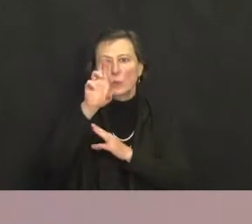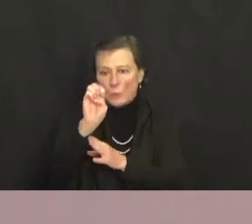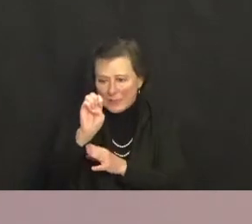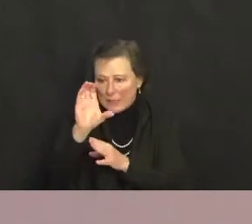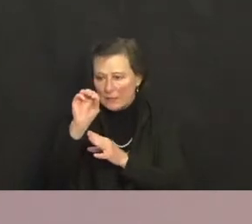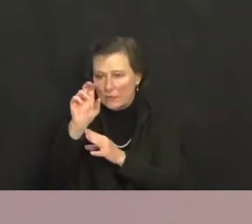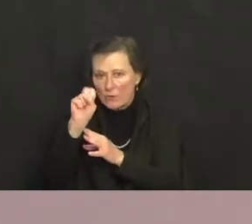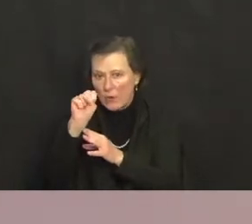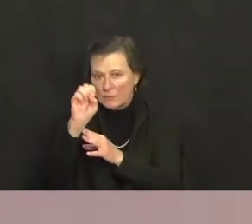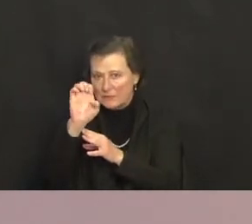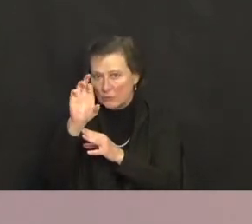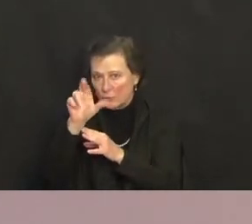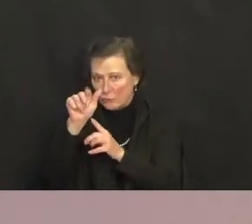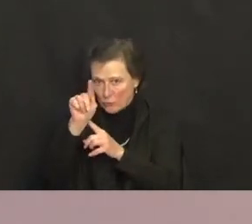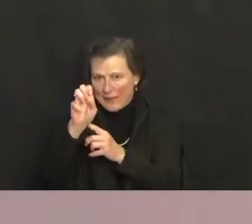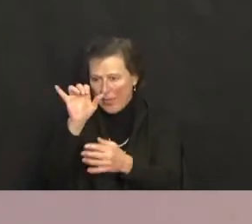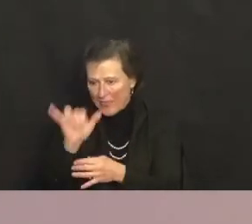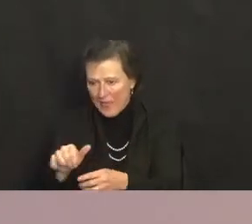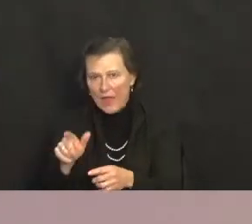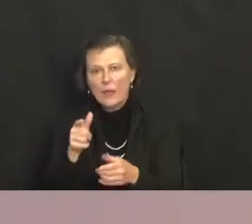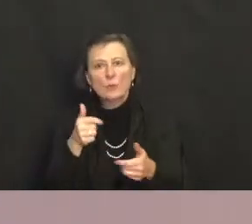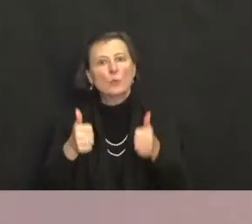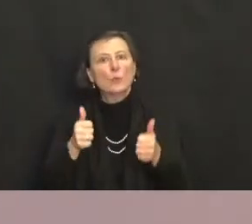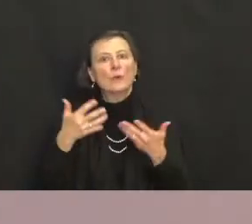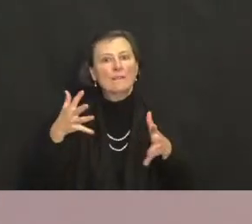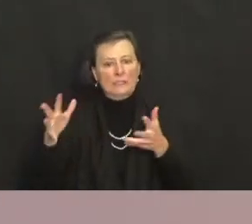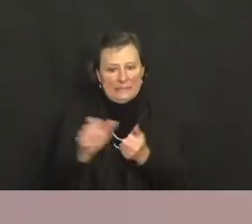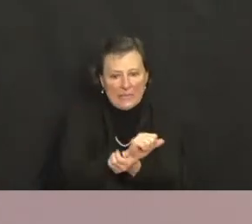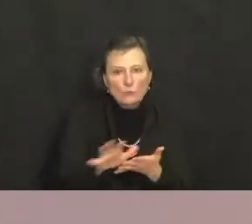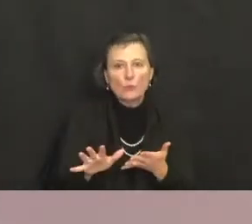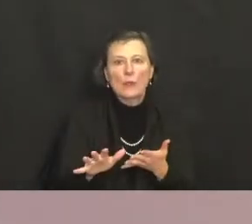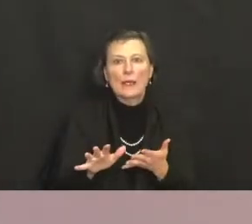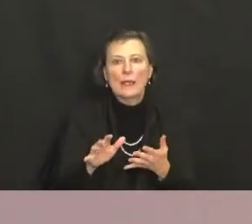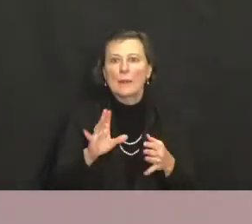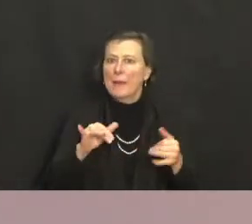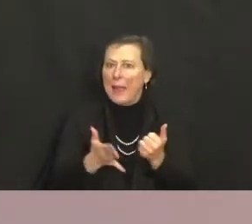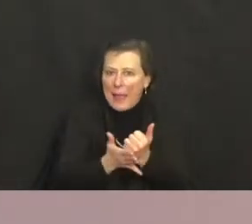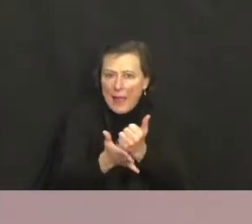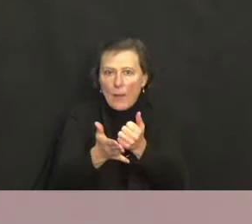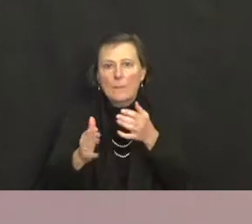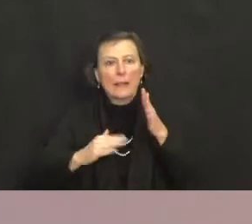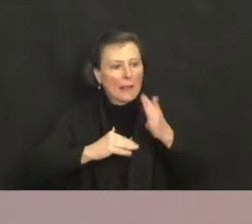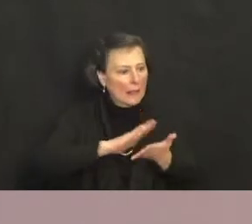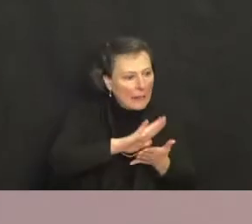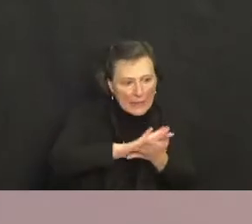that which has been desecrated, by helping to clean up our national messes, by rededicating